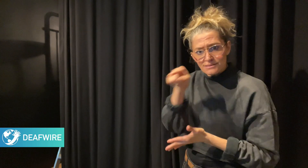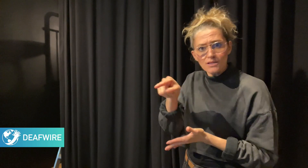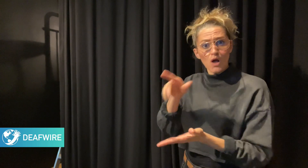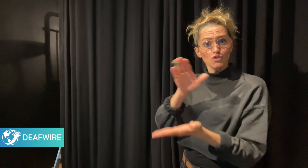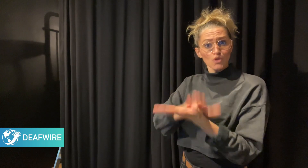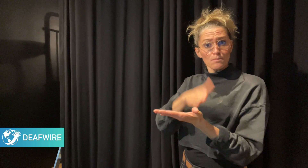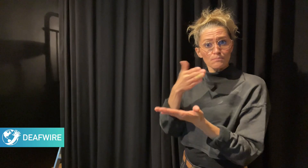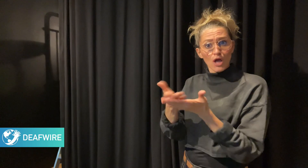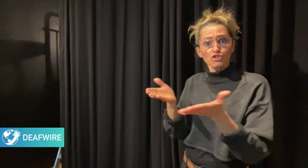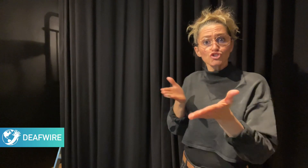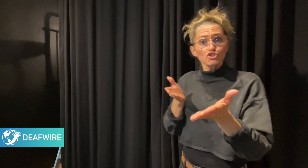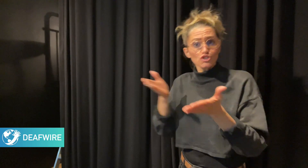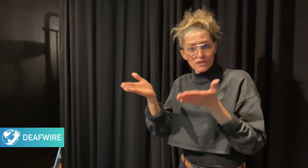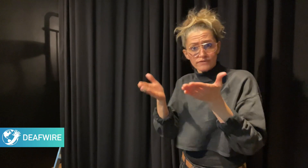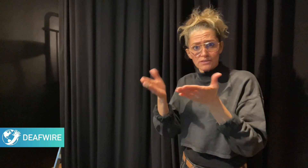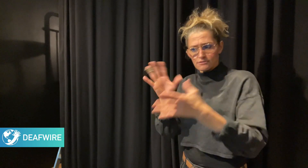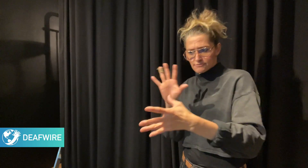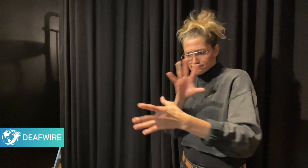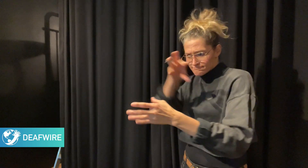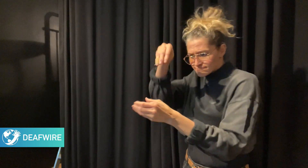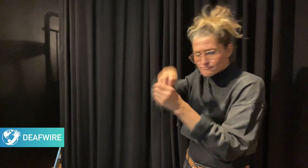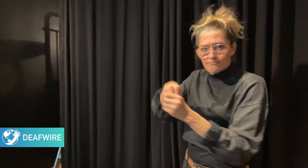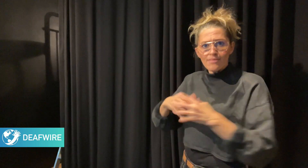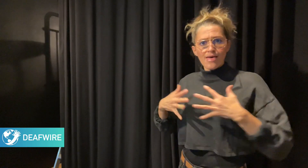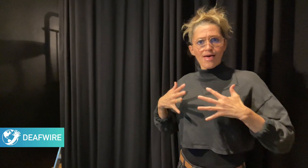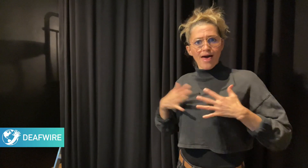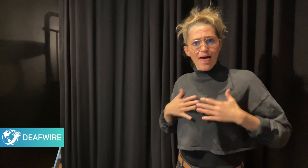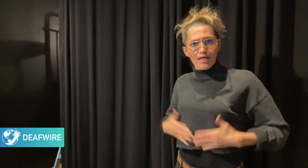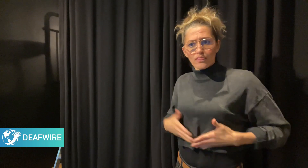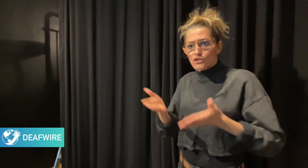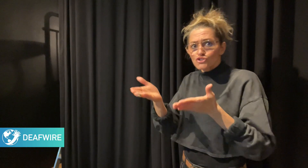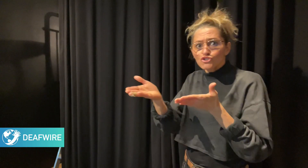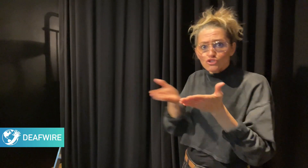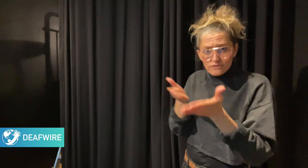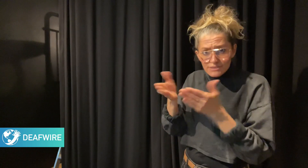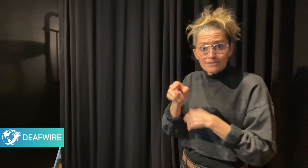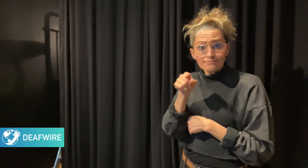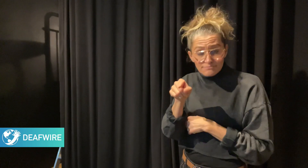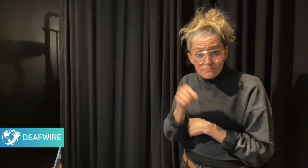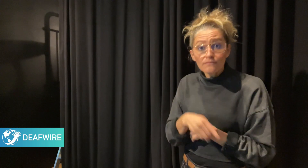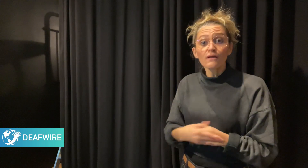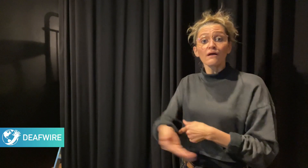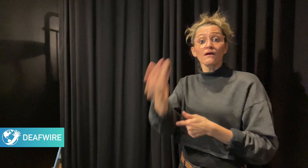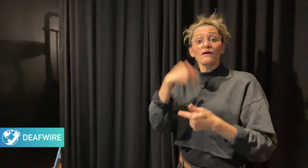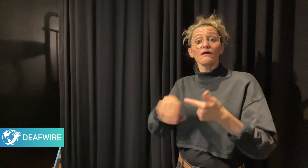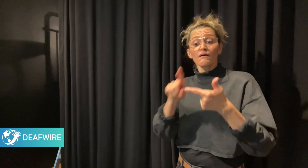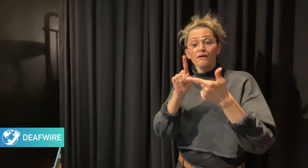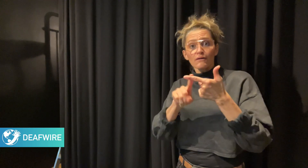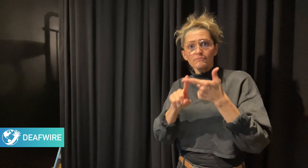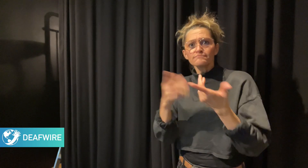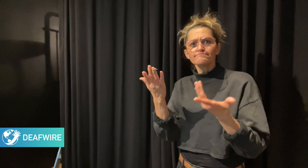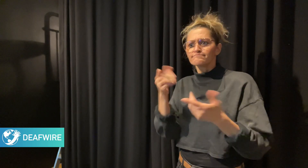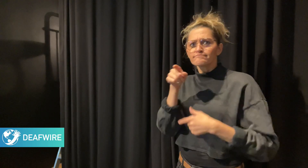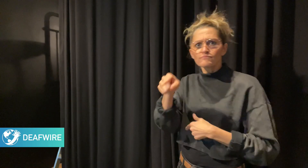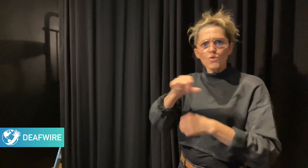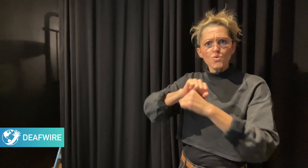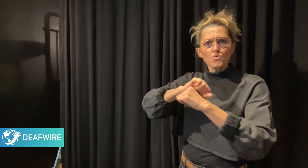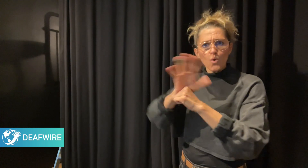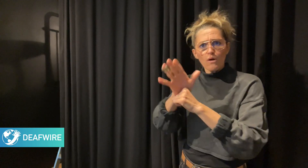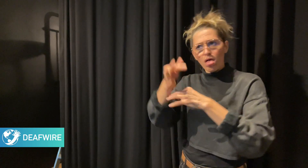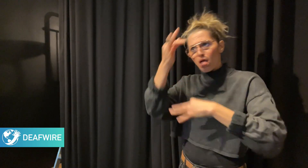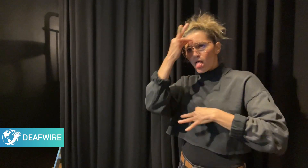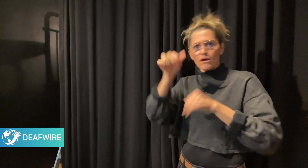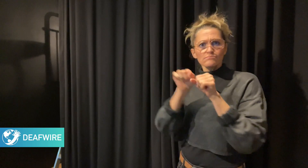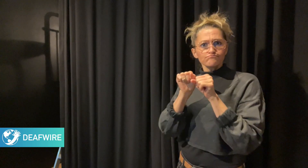within health services relating to the COVID-19 pandemic,